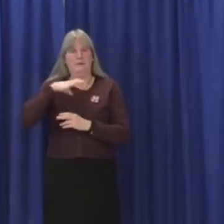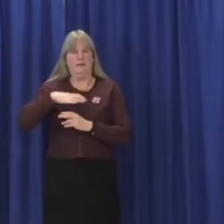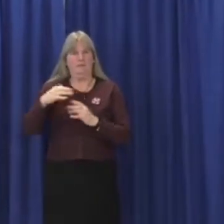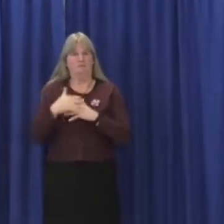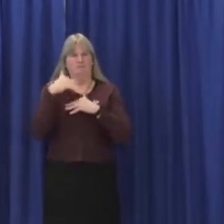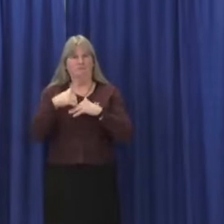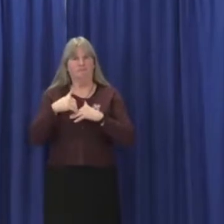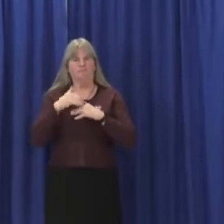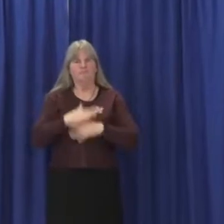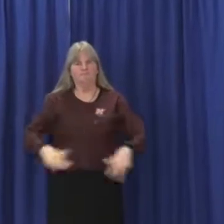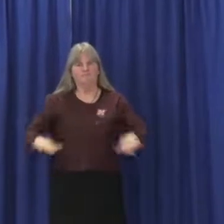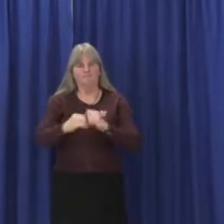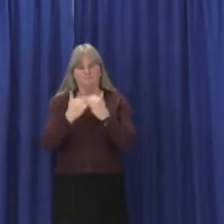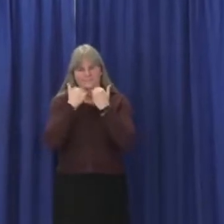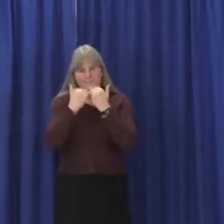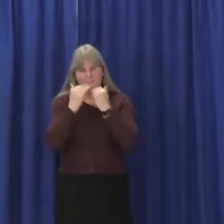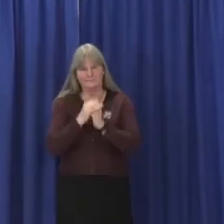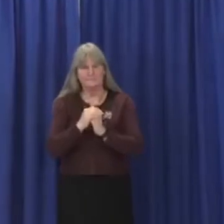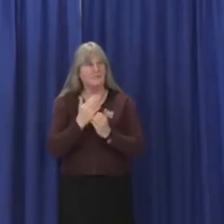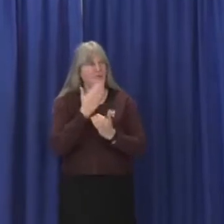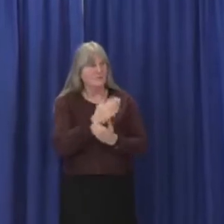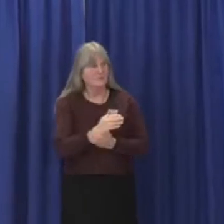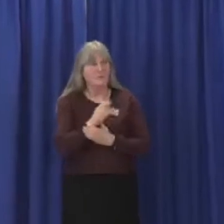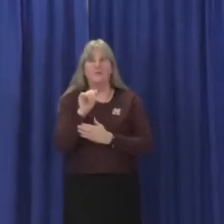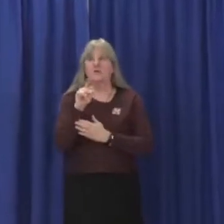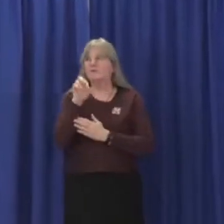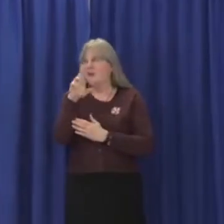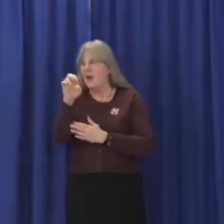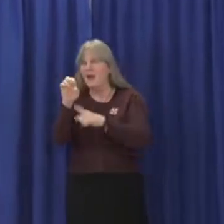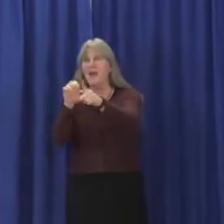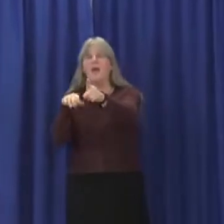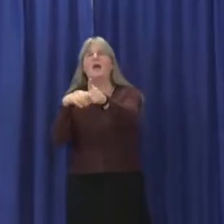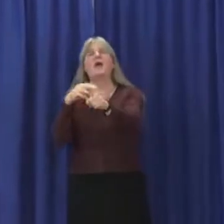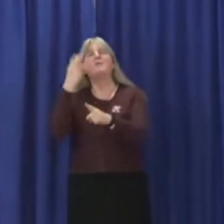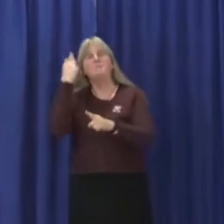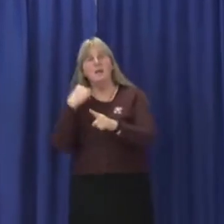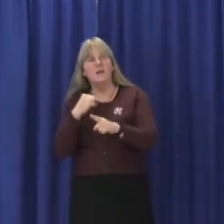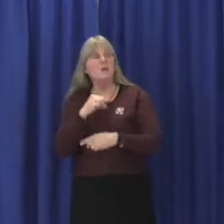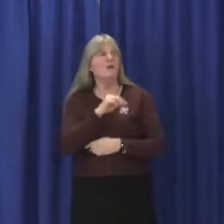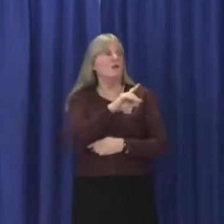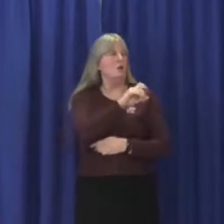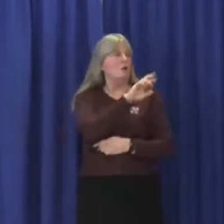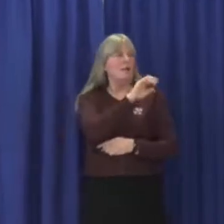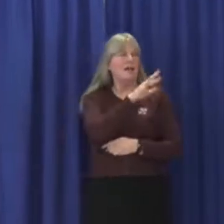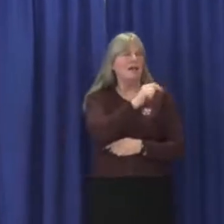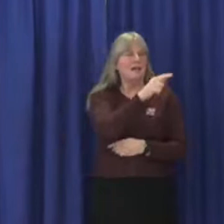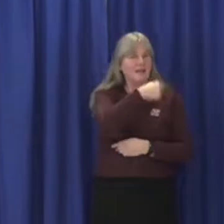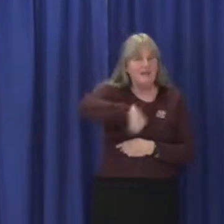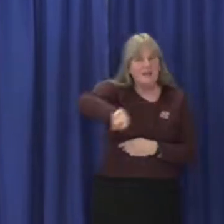Pleased to be joined again with Andre and Mary, and of course, Dr Elliott, to update everybody on the current